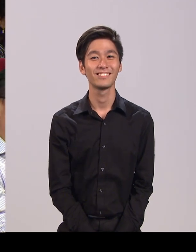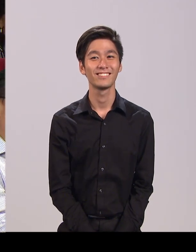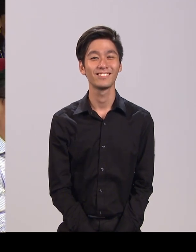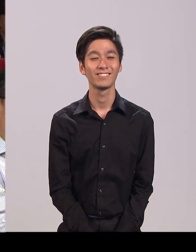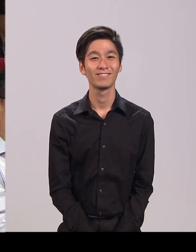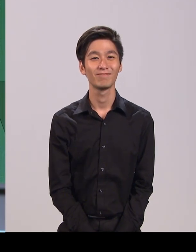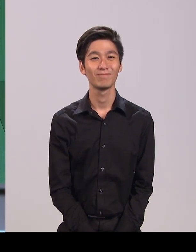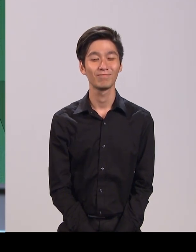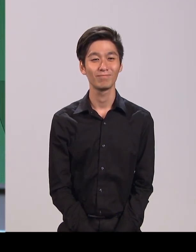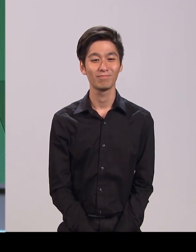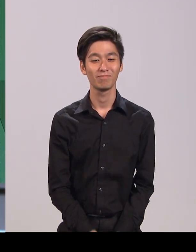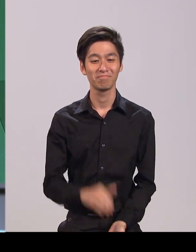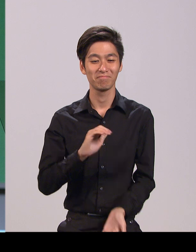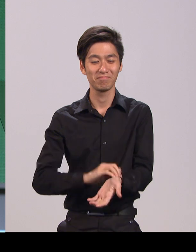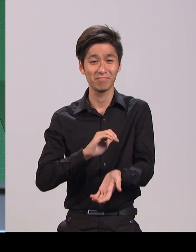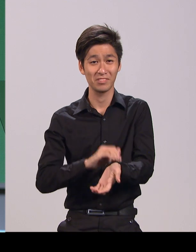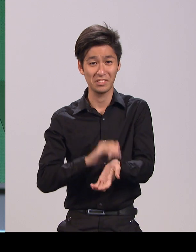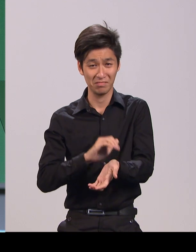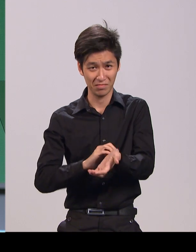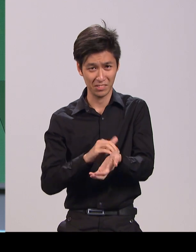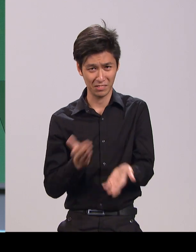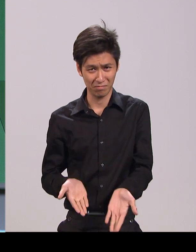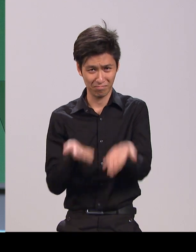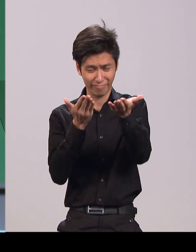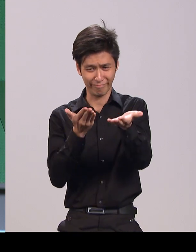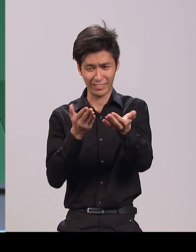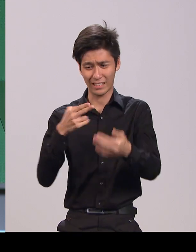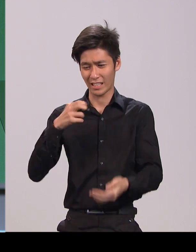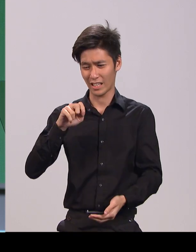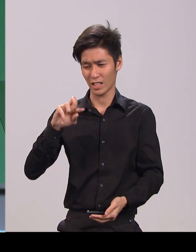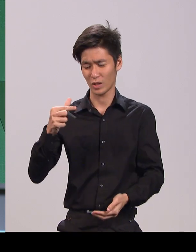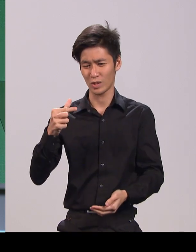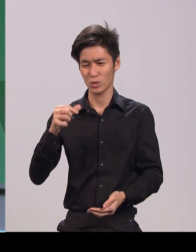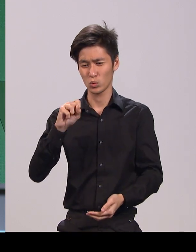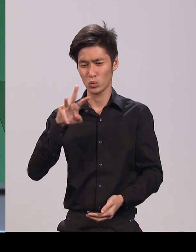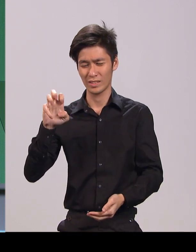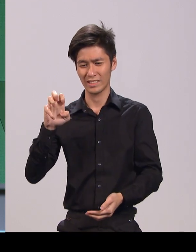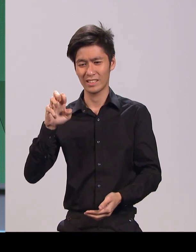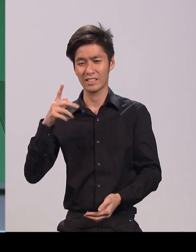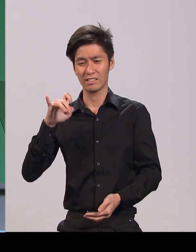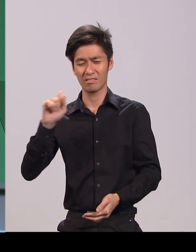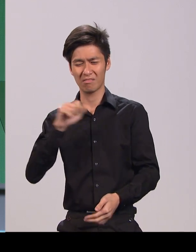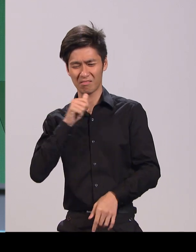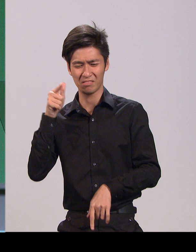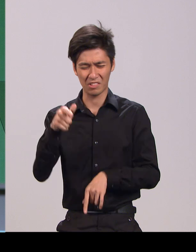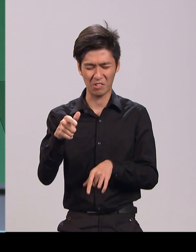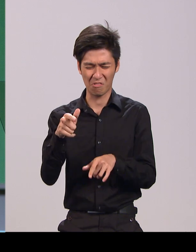The doctors have recommended that Swee Keat avoid contact with crowds for at least a few more months, to minimise the risk of infection.